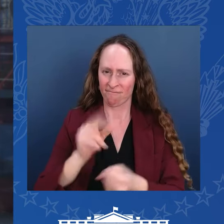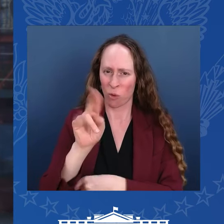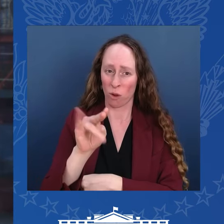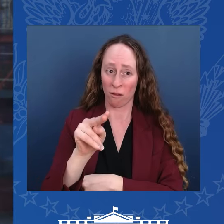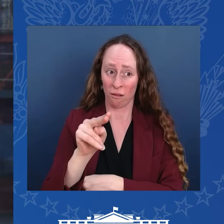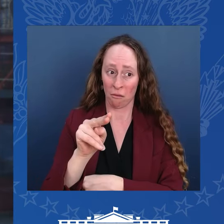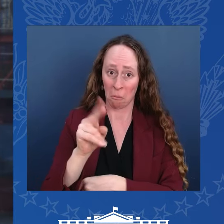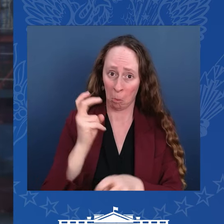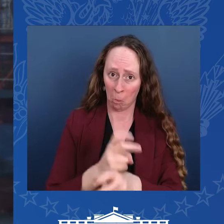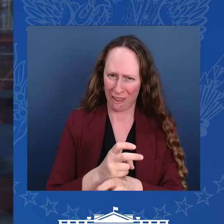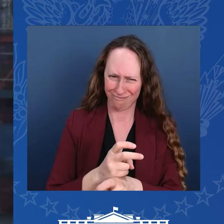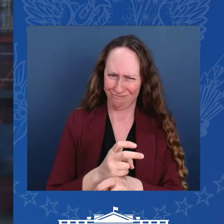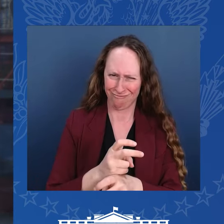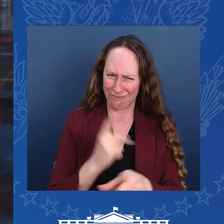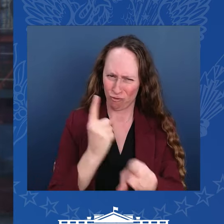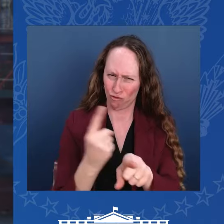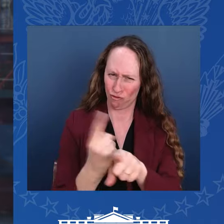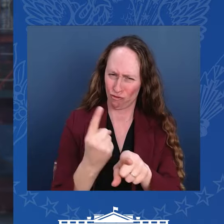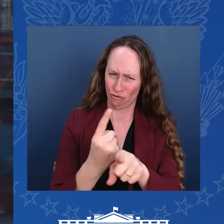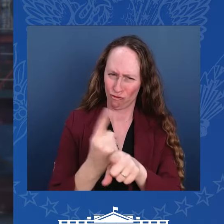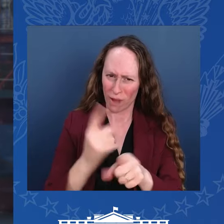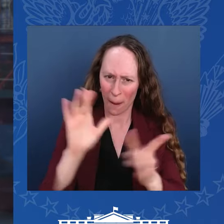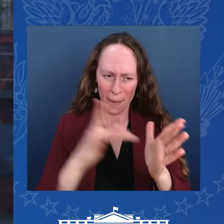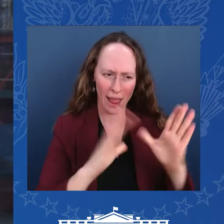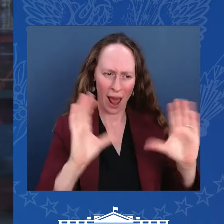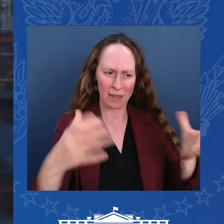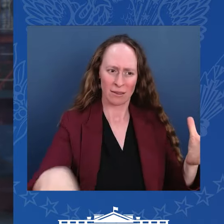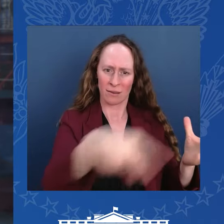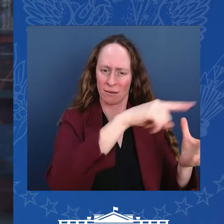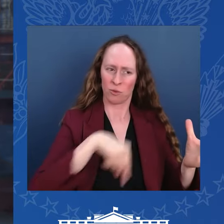and unions built the middle class, period.